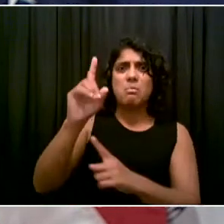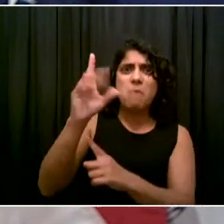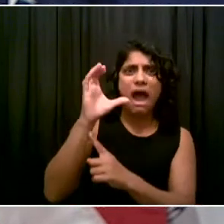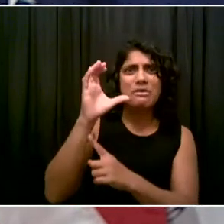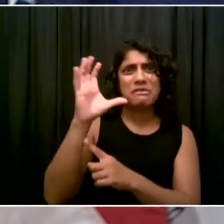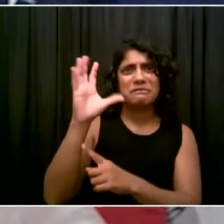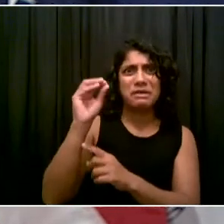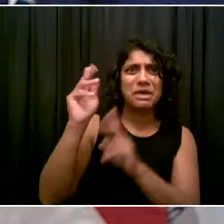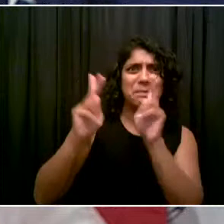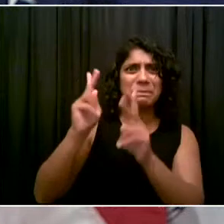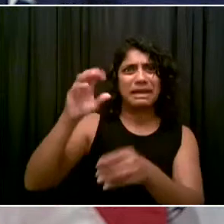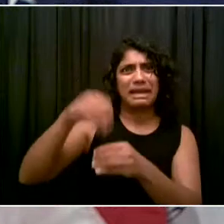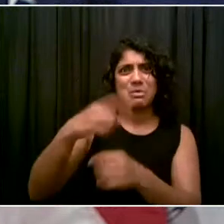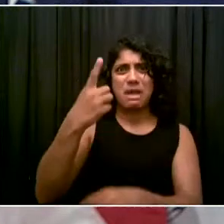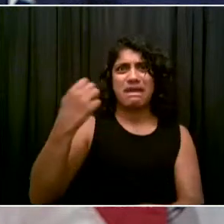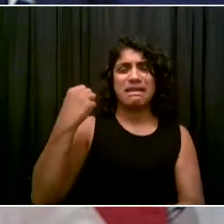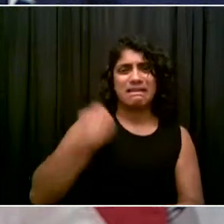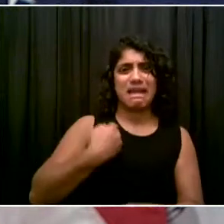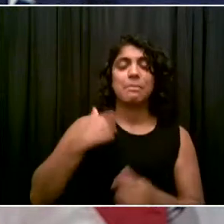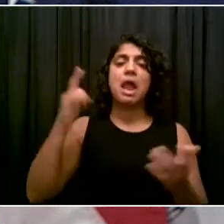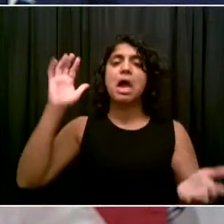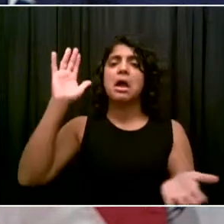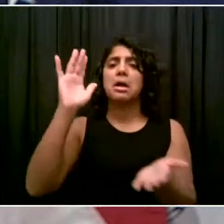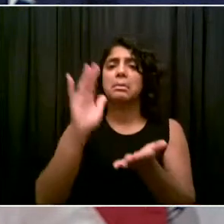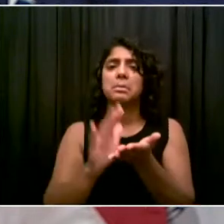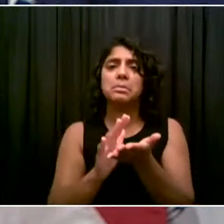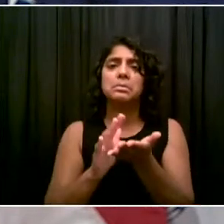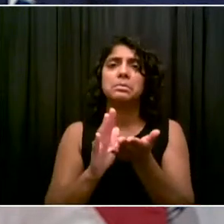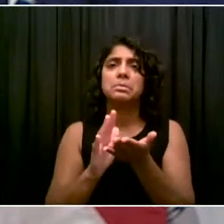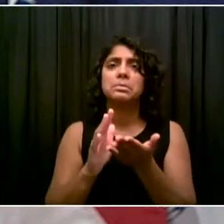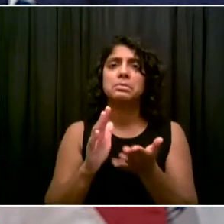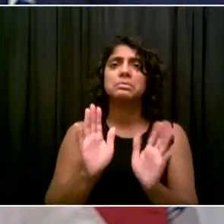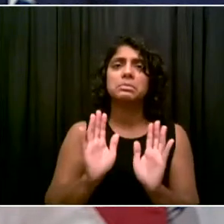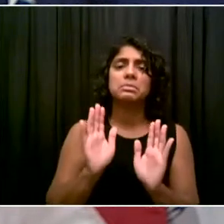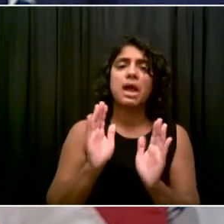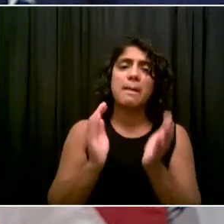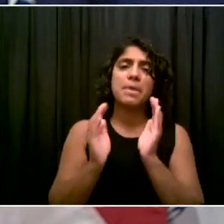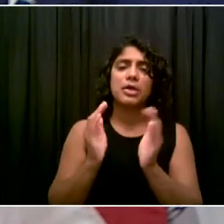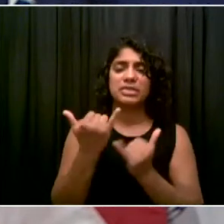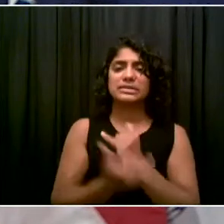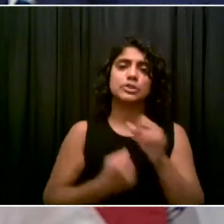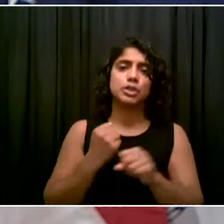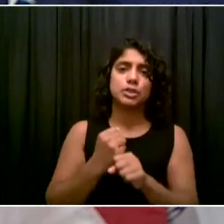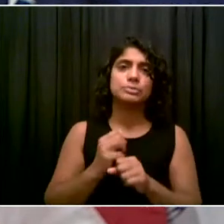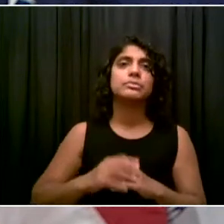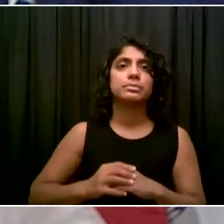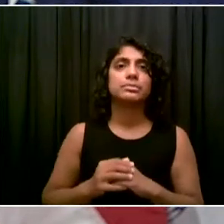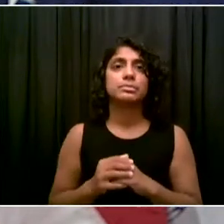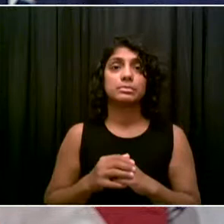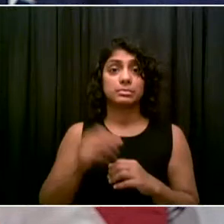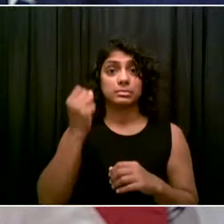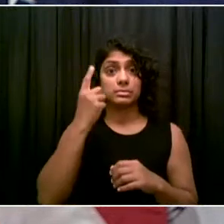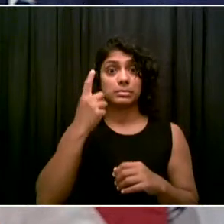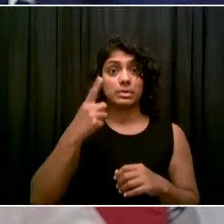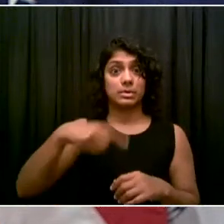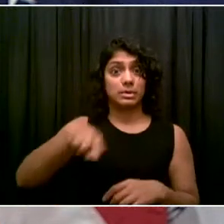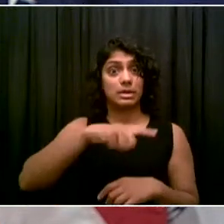USED TO SEEING OF 50 OR HUNDRED PEOPLE. IT IS SMALL AND CONCENTRATED ON THE PEOPLE DOING THE MOST. ALTHOUGH WE ARE CHARGIN4G 3 ACTS OF VIOLENCE, THESE